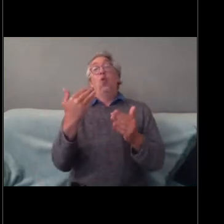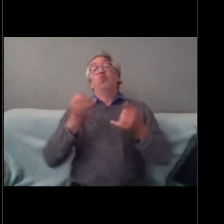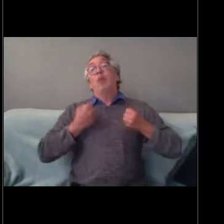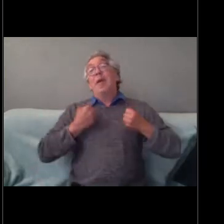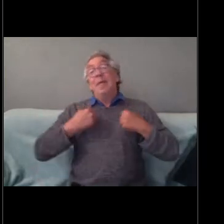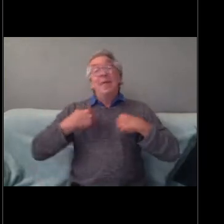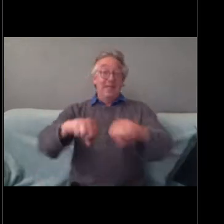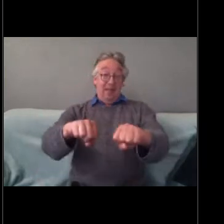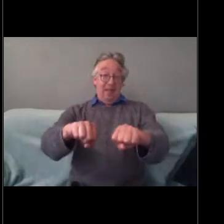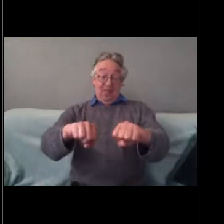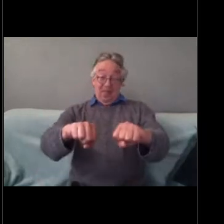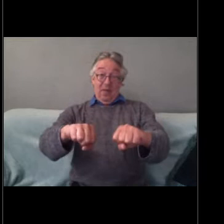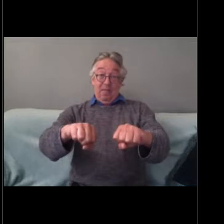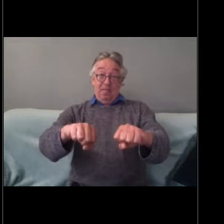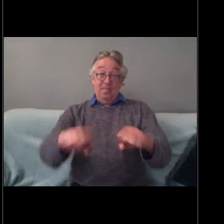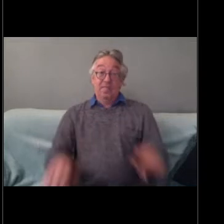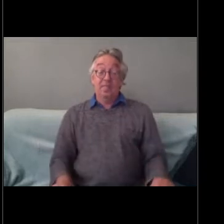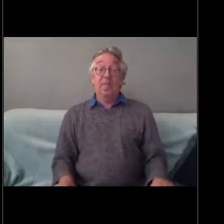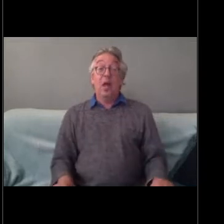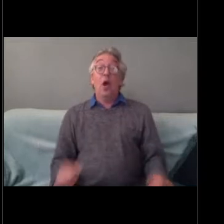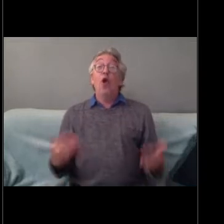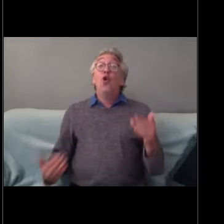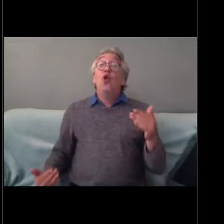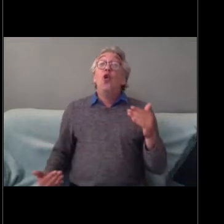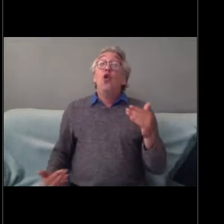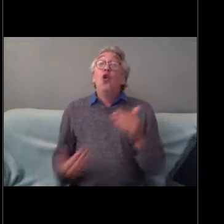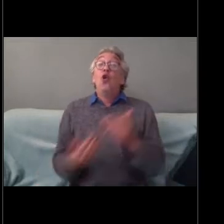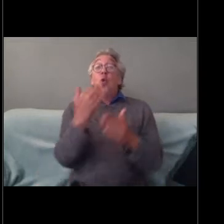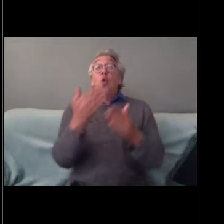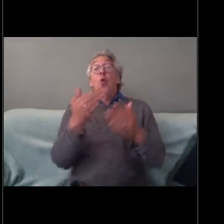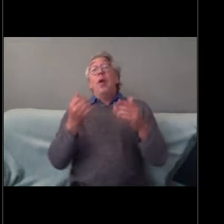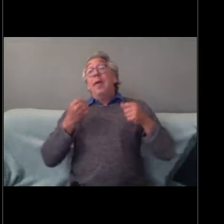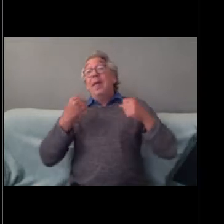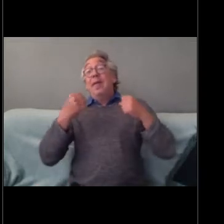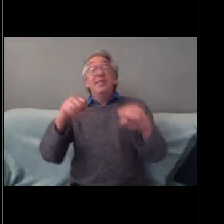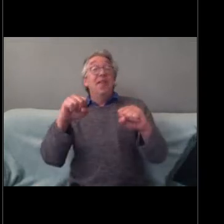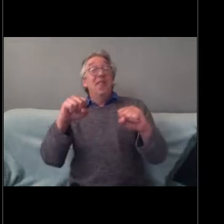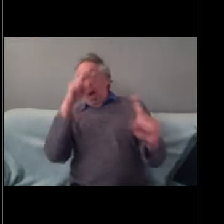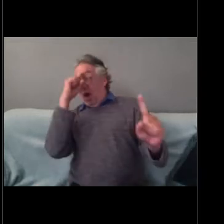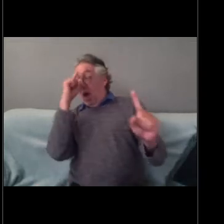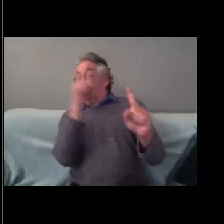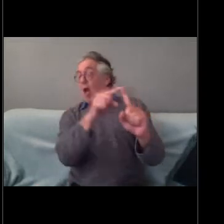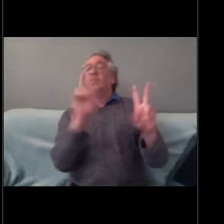rather professional profile of humanitarian aid worker.